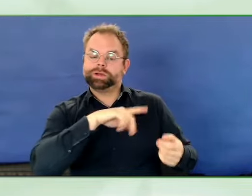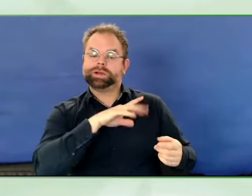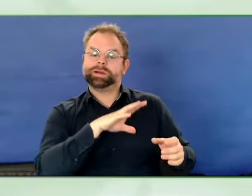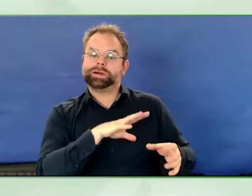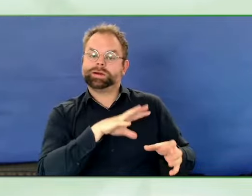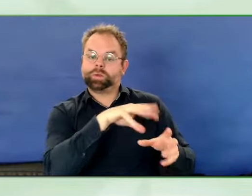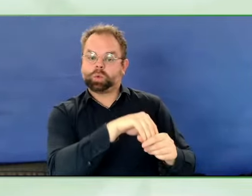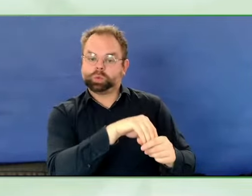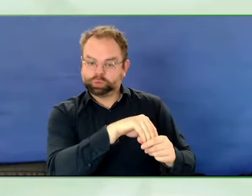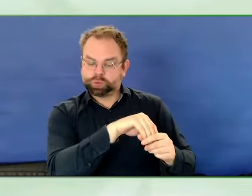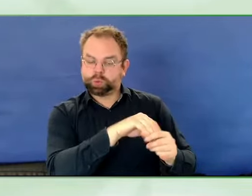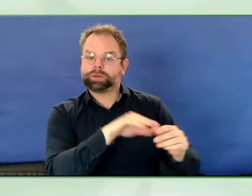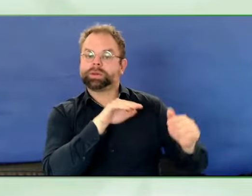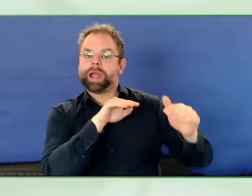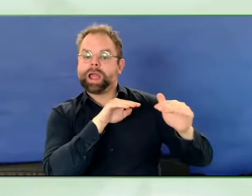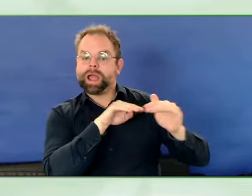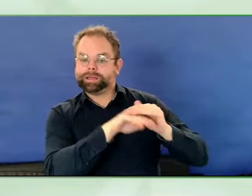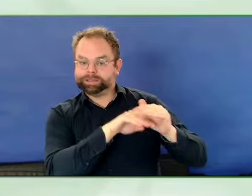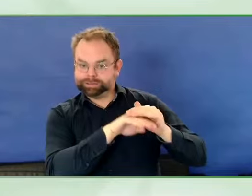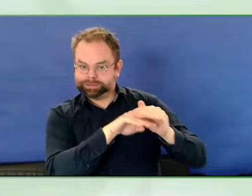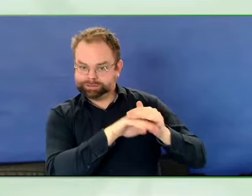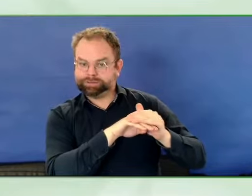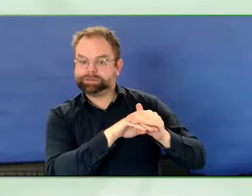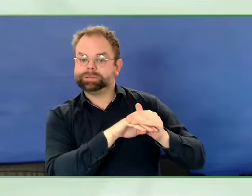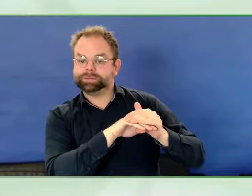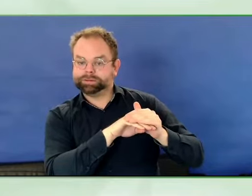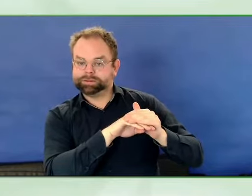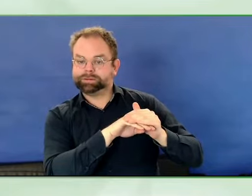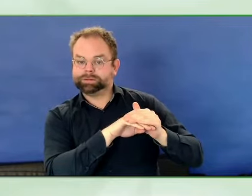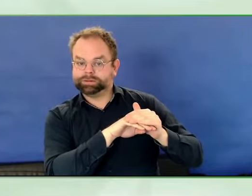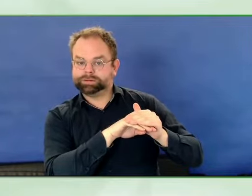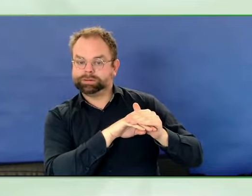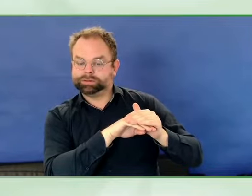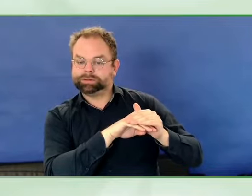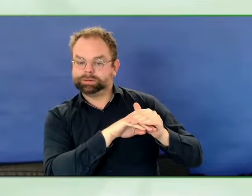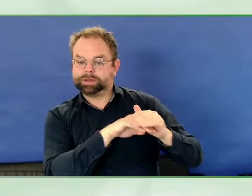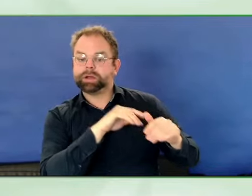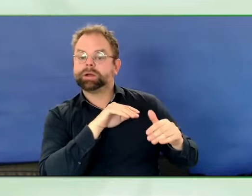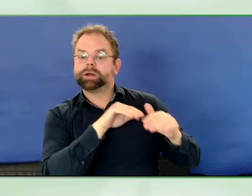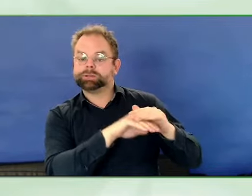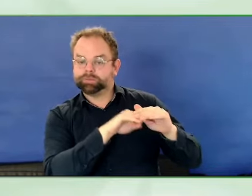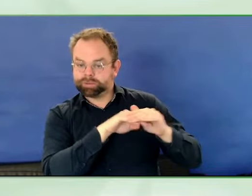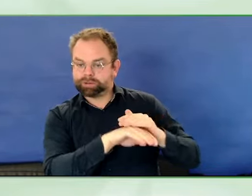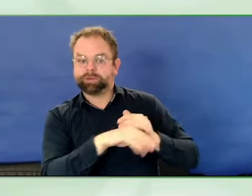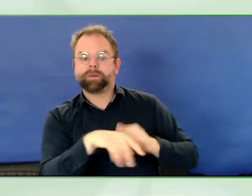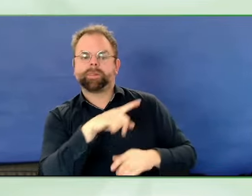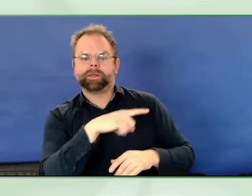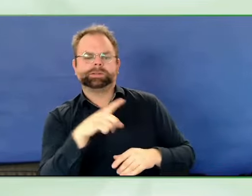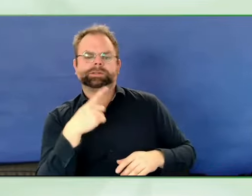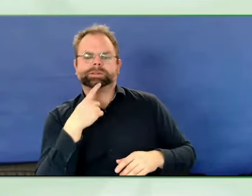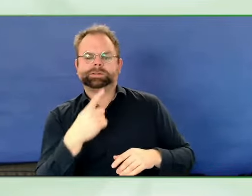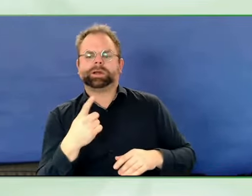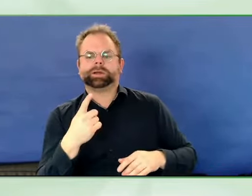your website and the platform accessible because should be the bare minimum, what are we talking about?